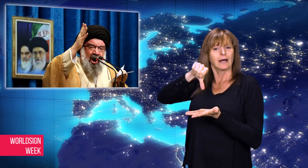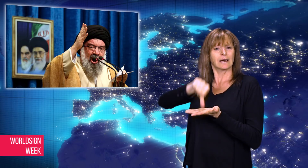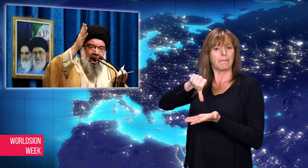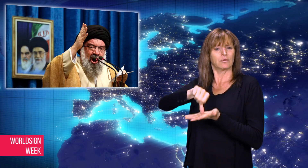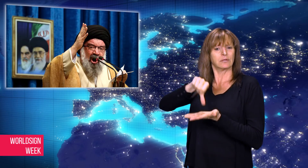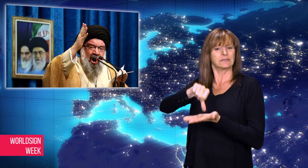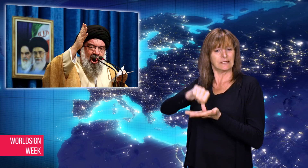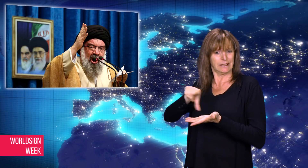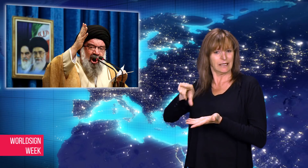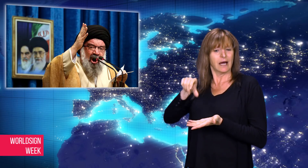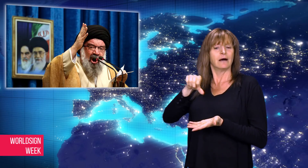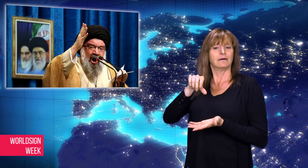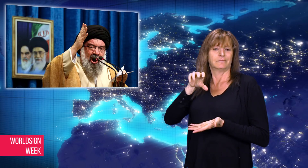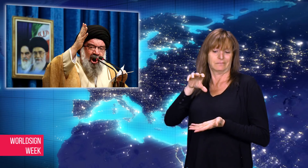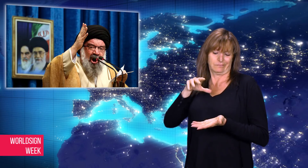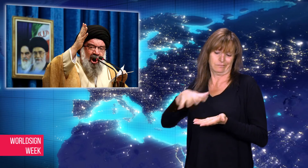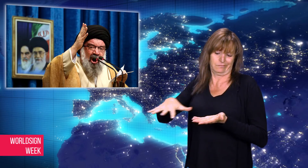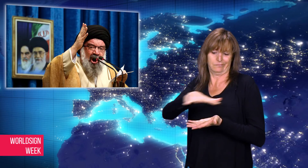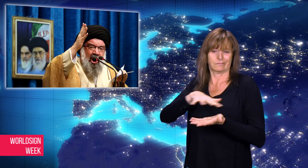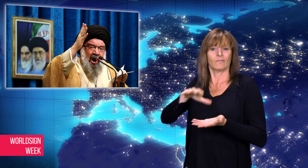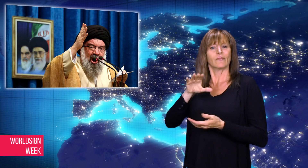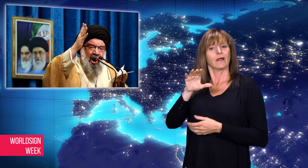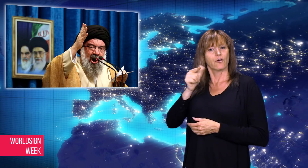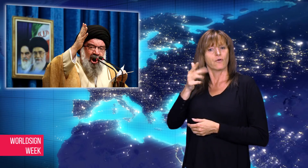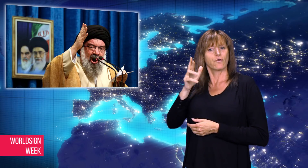Grand Bazaar in the Iran capital city